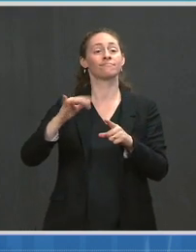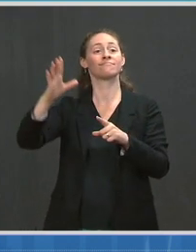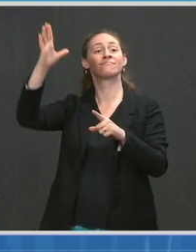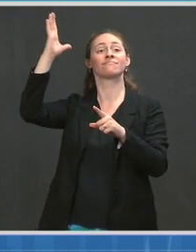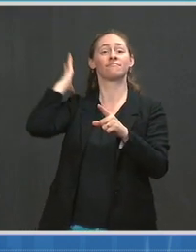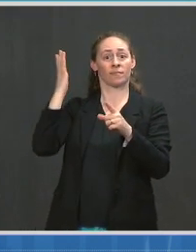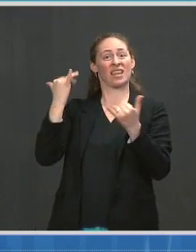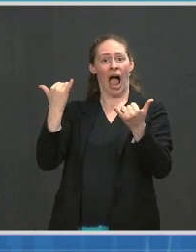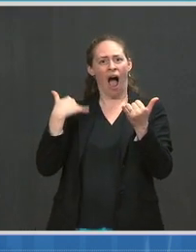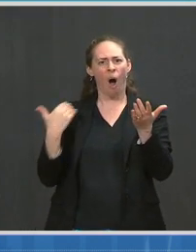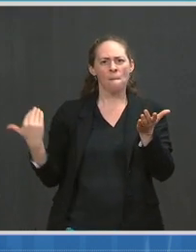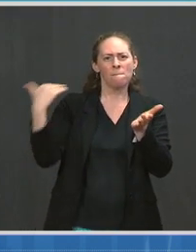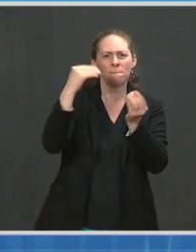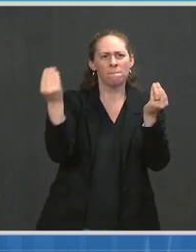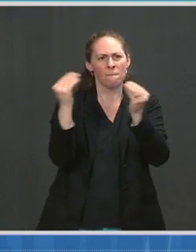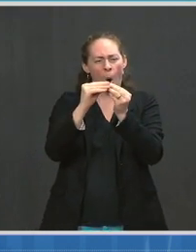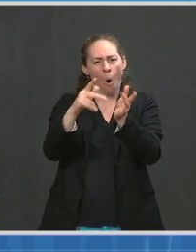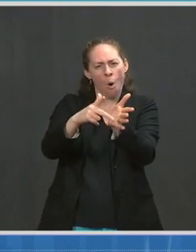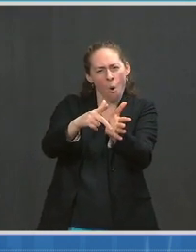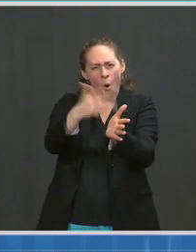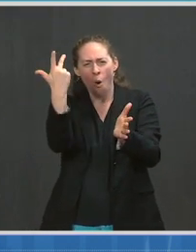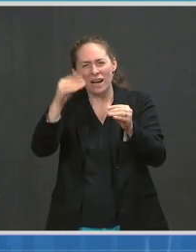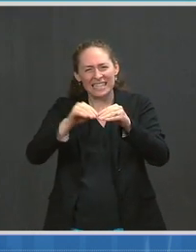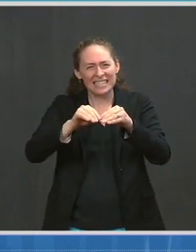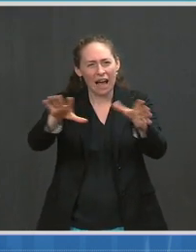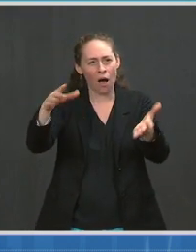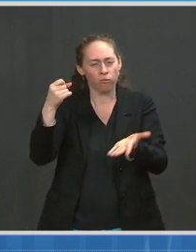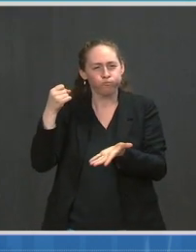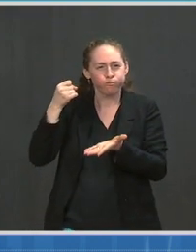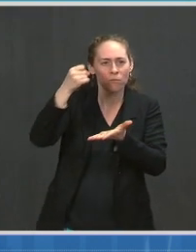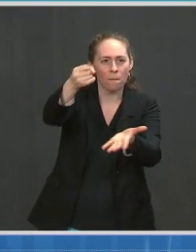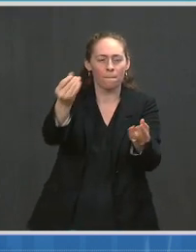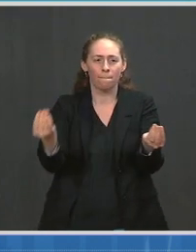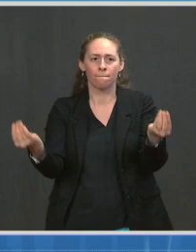From 8.6 million doses to more than 27 million doses this week.